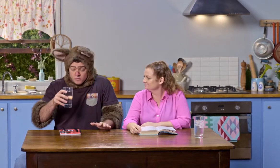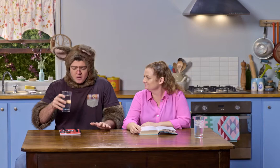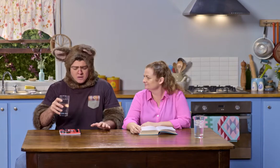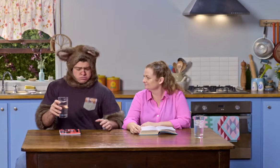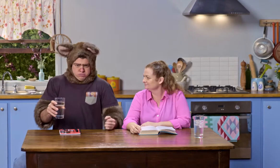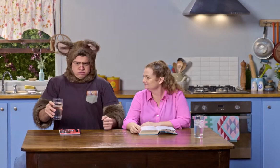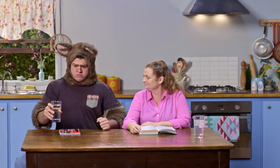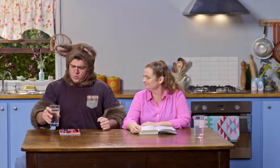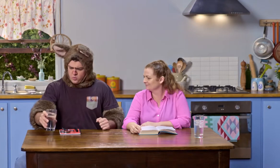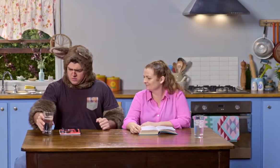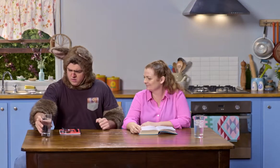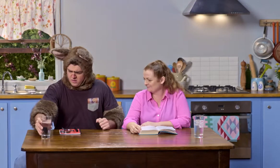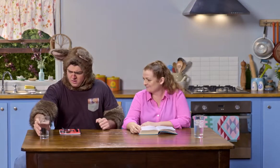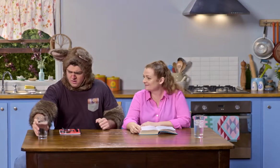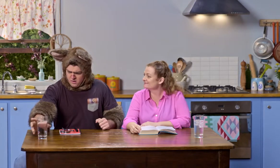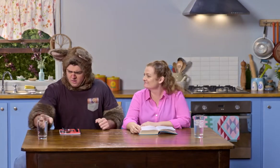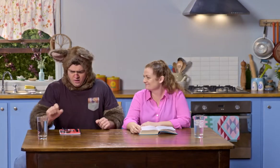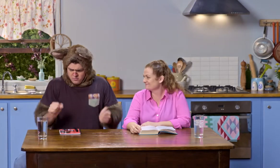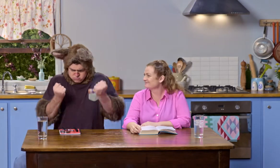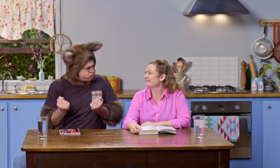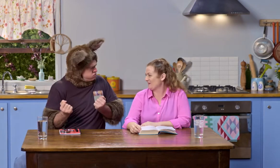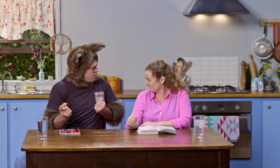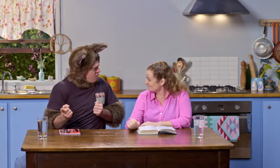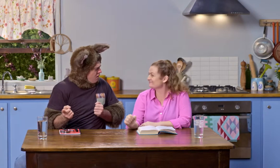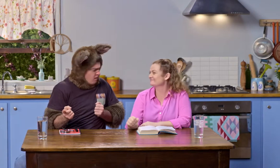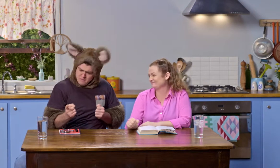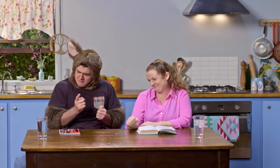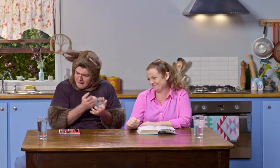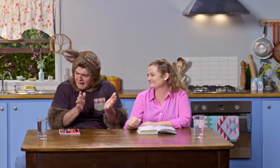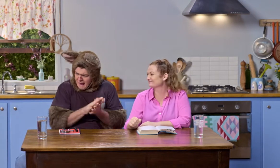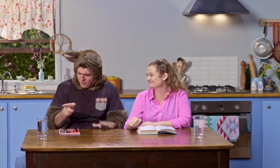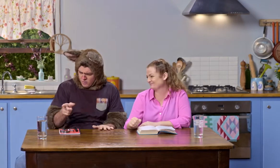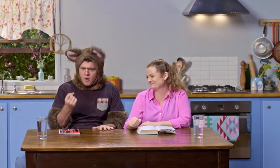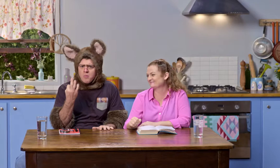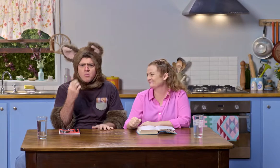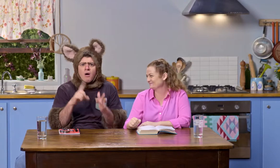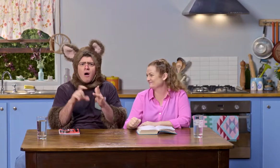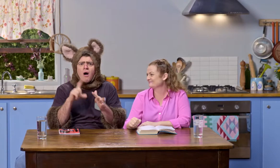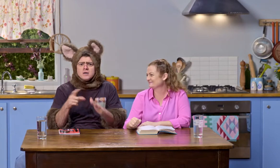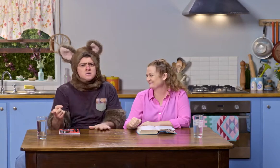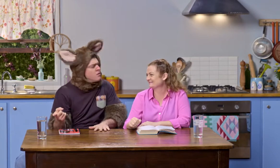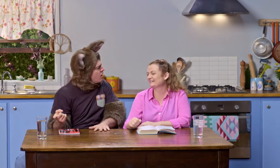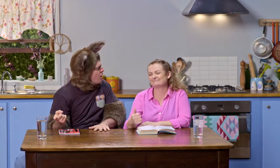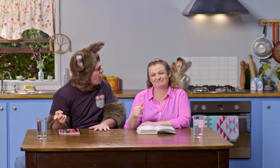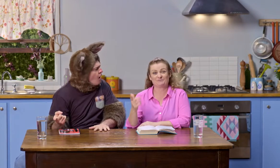Ooh, ooh, that's very cold. Yes. How did it get so cold? There's no ice in there.